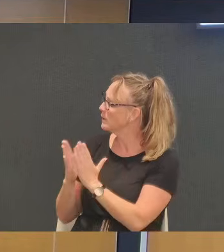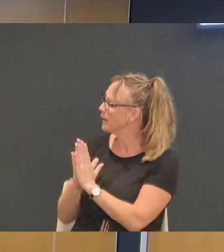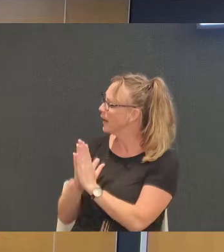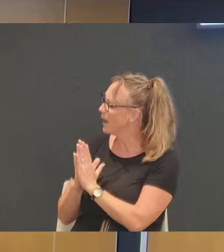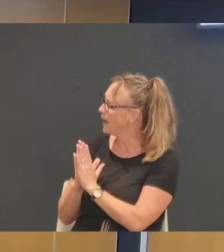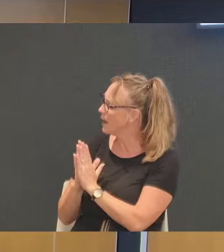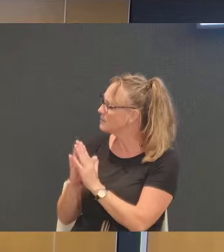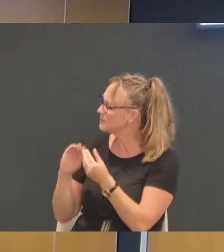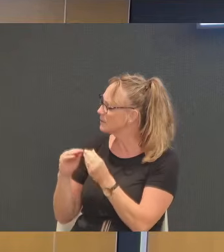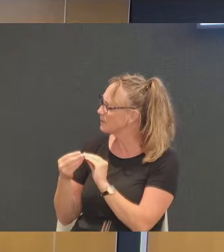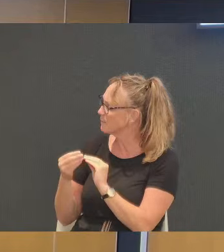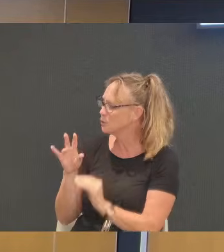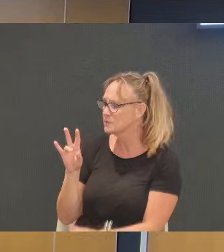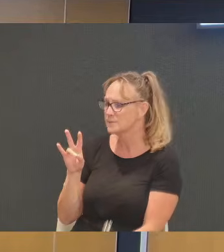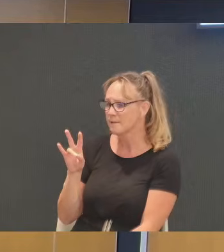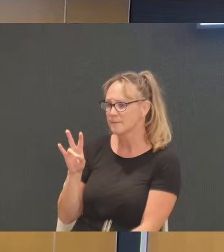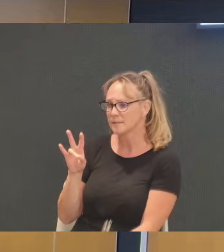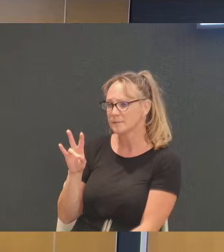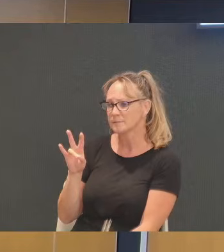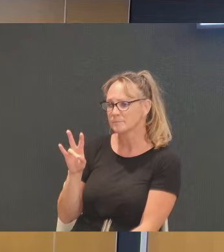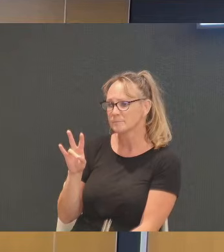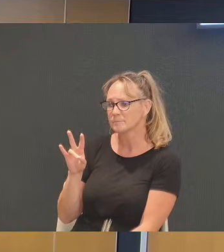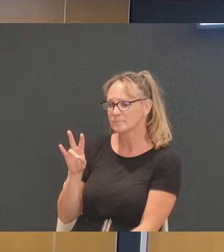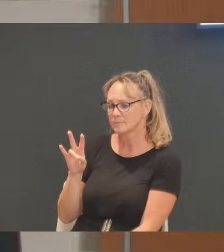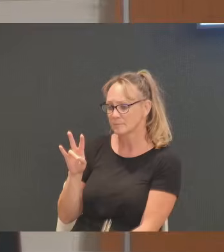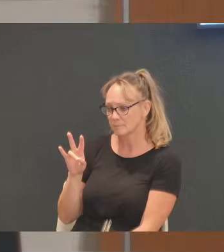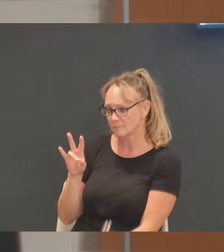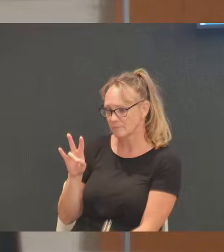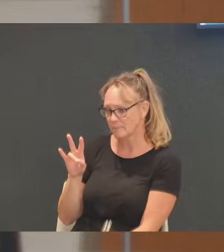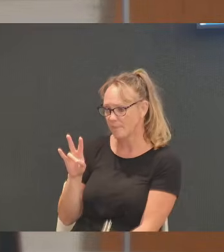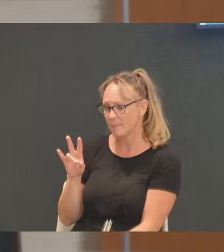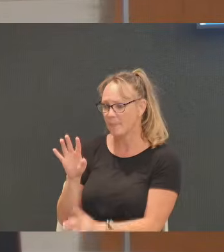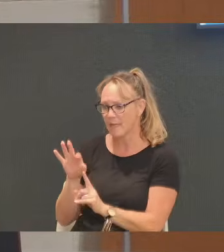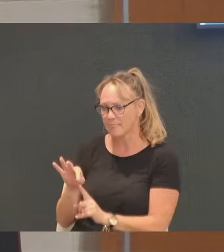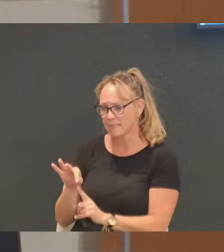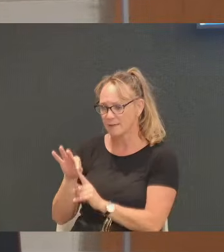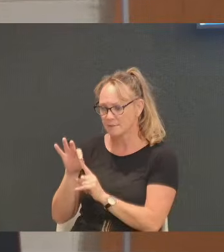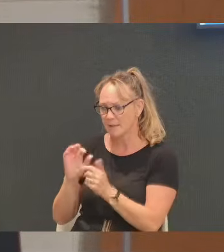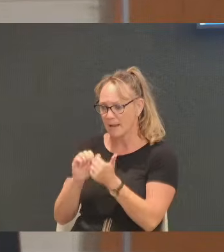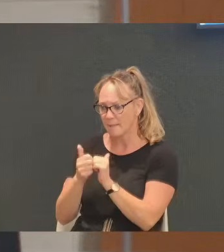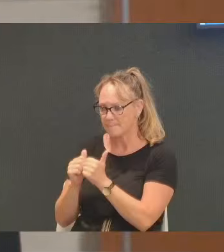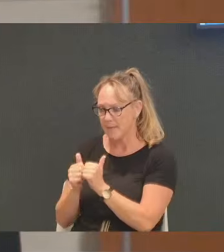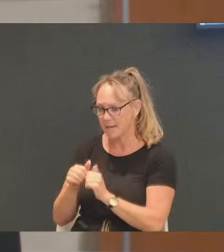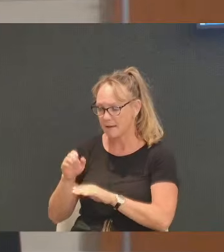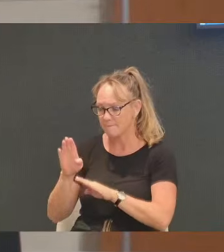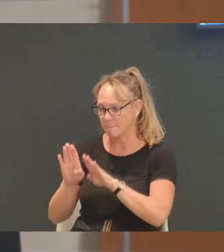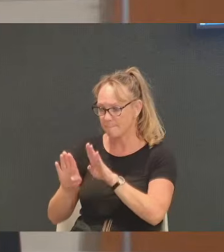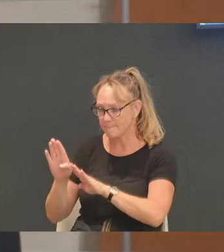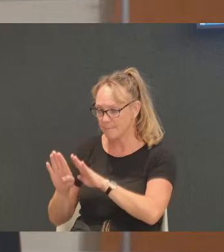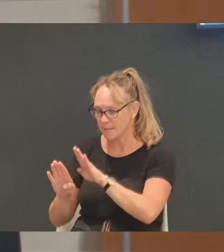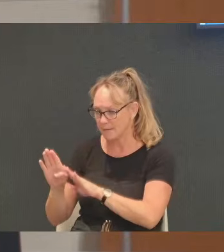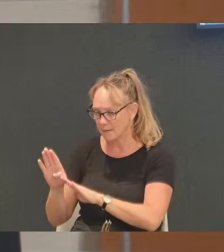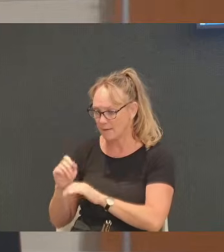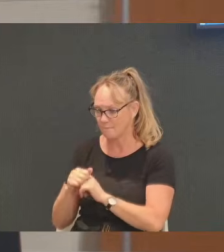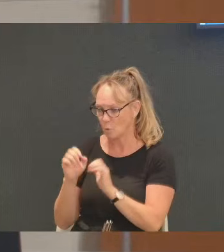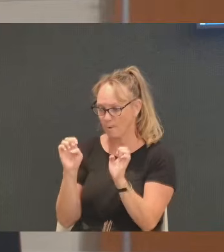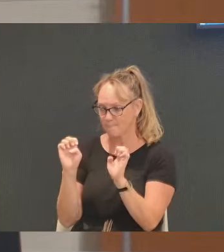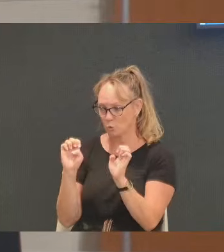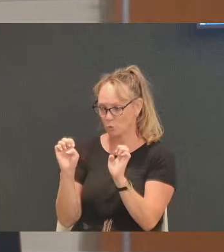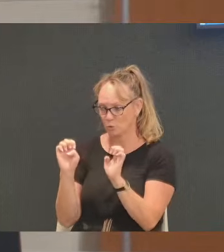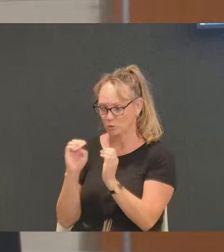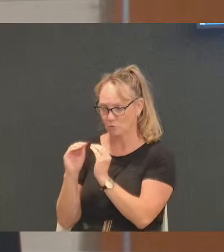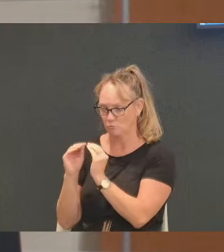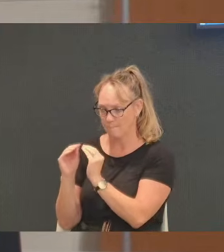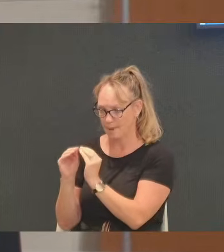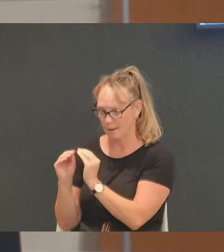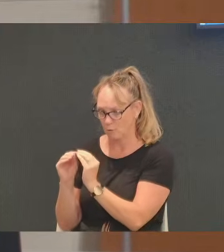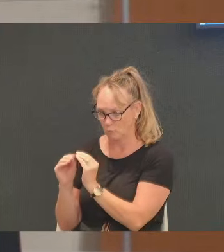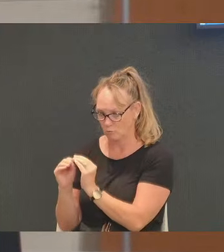number seven. Um, the exemption to competitive bidding for the emergency repairs. I understand